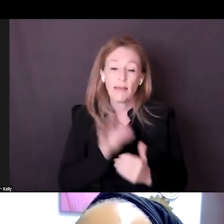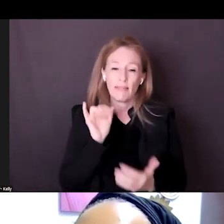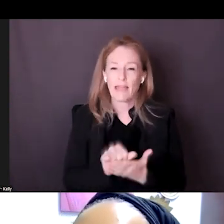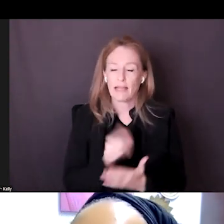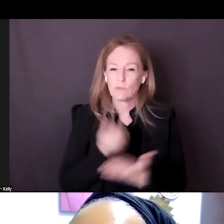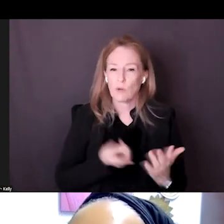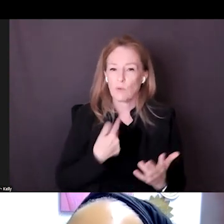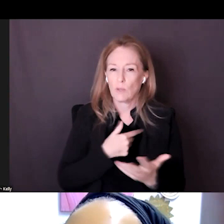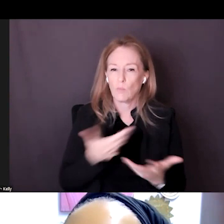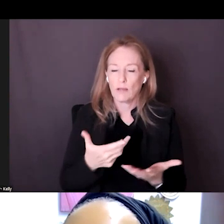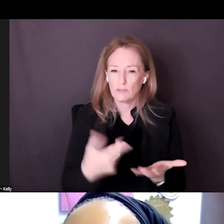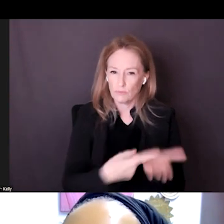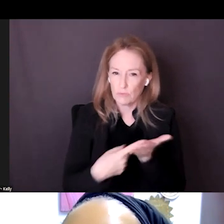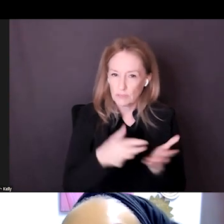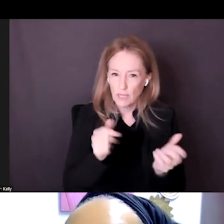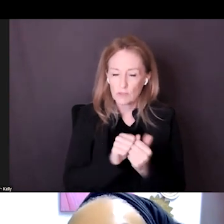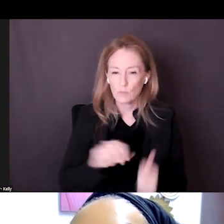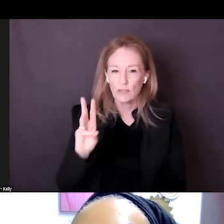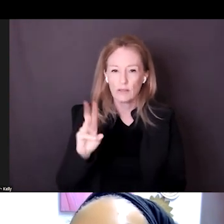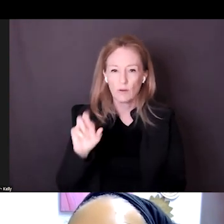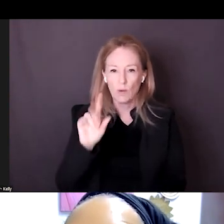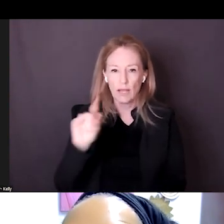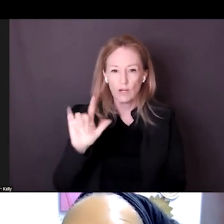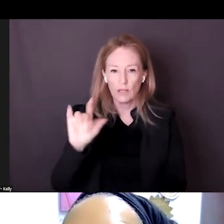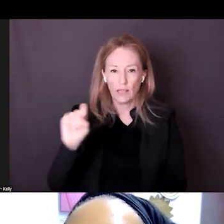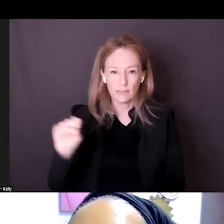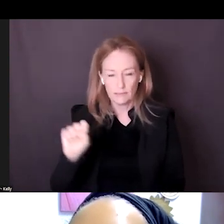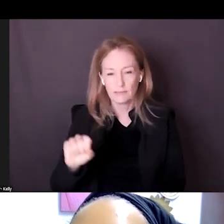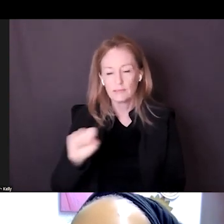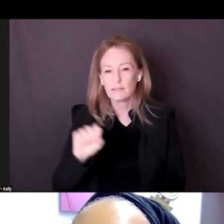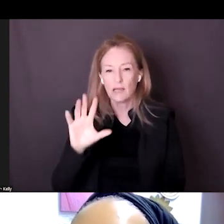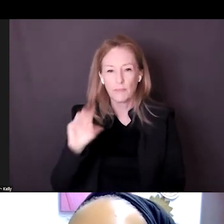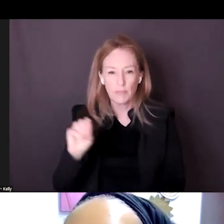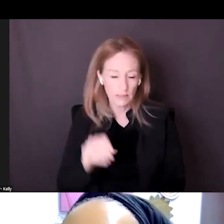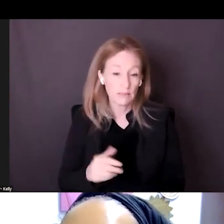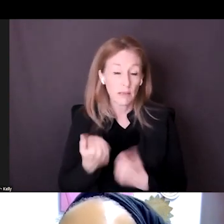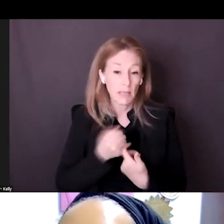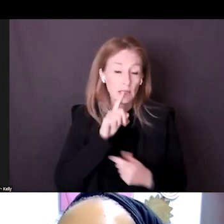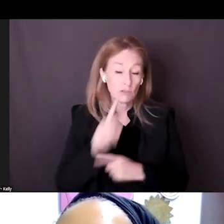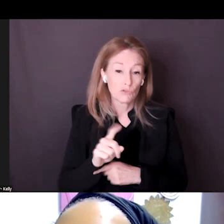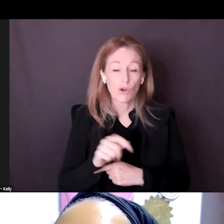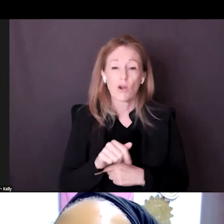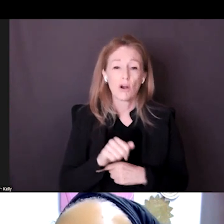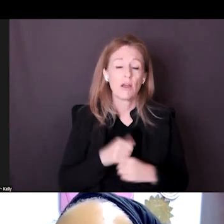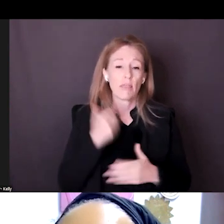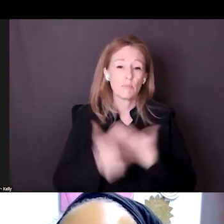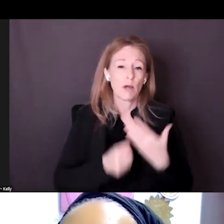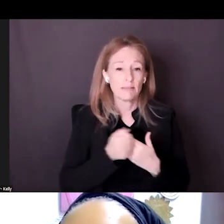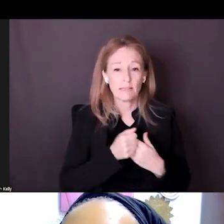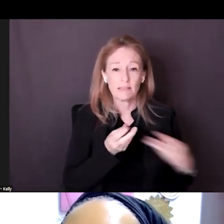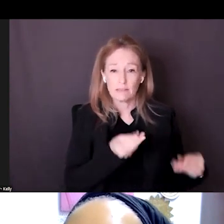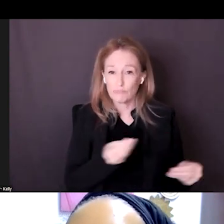WIRELESS CARRIERS BECAUSE WE WANT TO MAKE SURE IT IS STREAMLINED